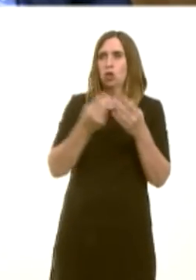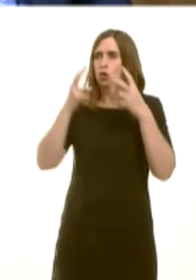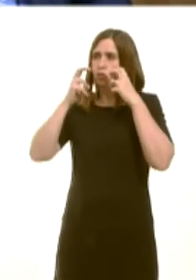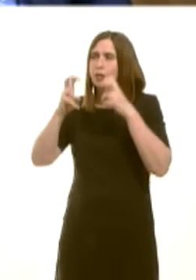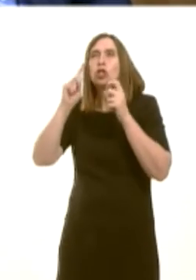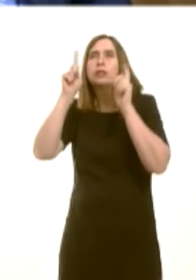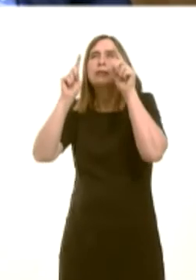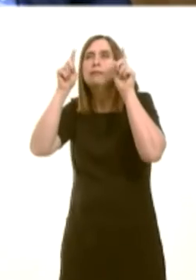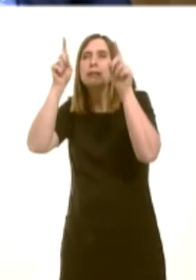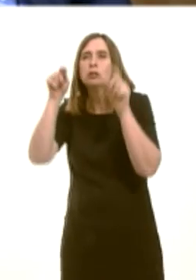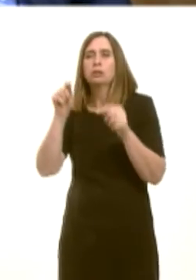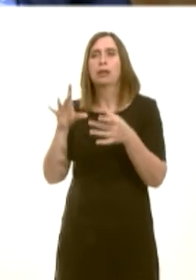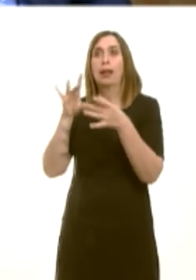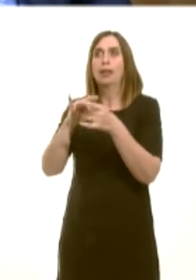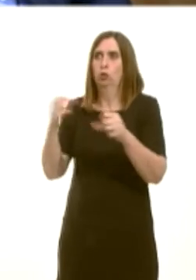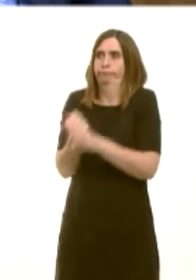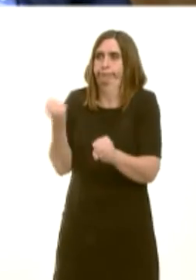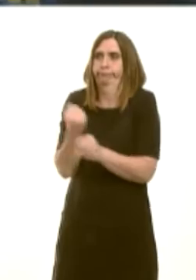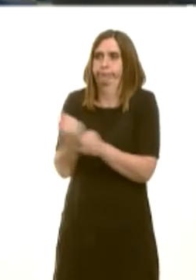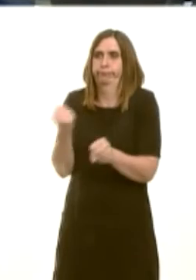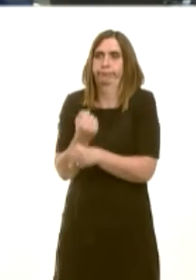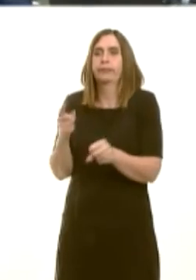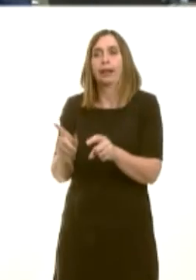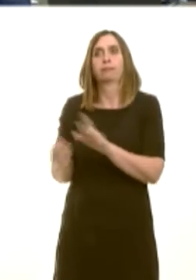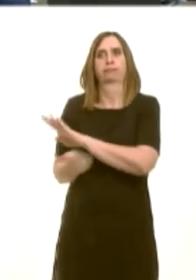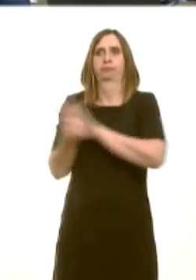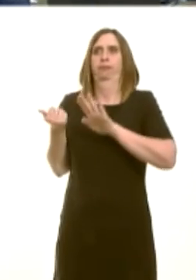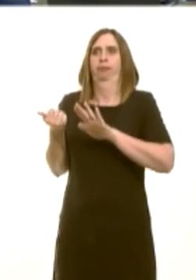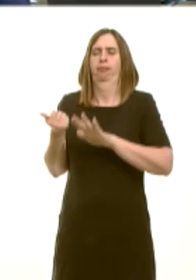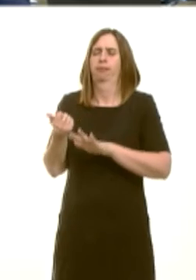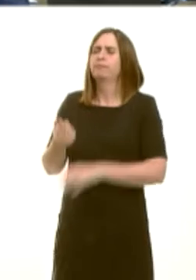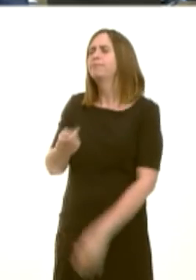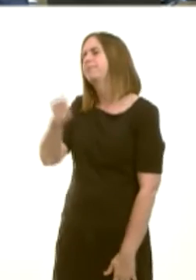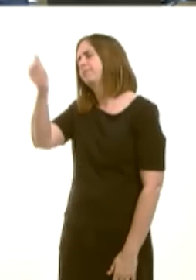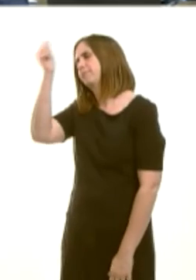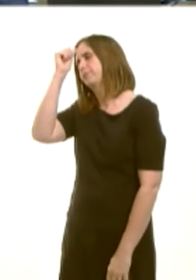with regard to productivity, skills and attainment levels. We know that the key to improving